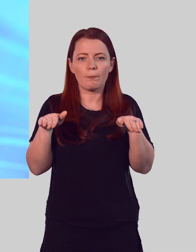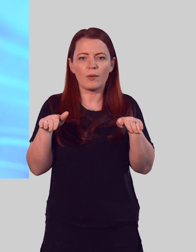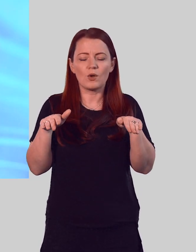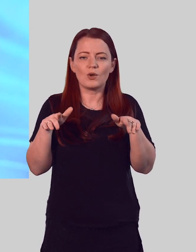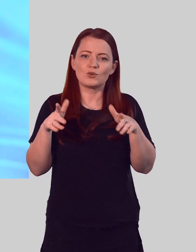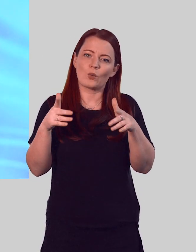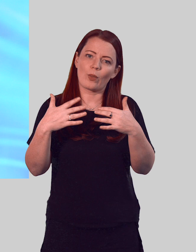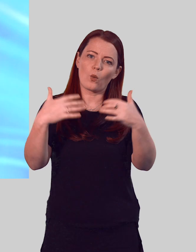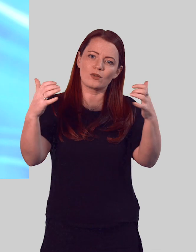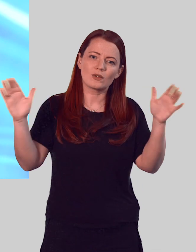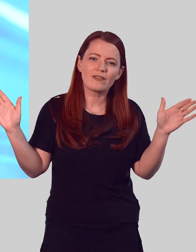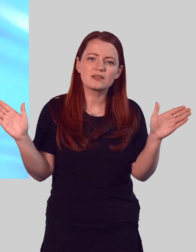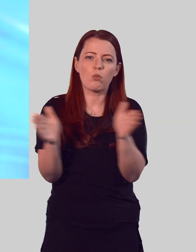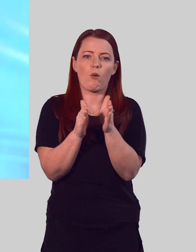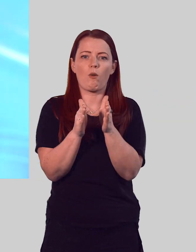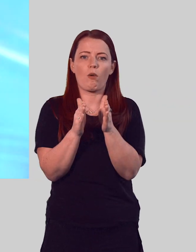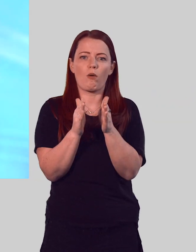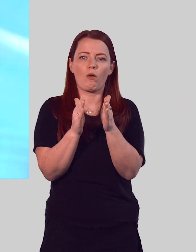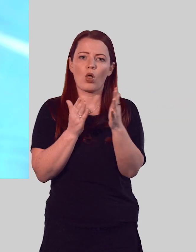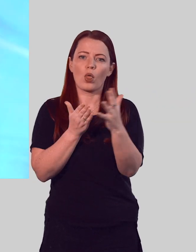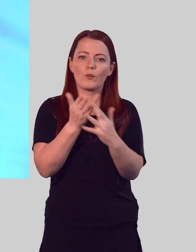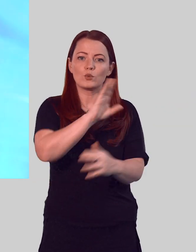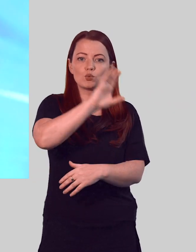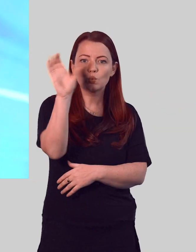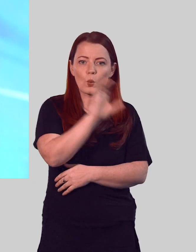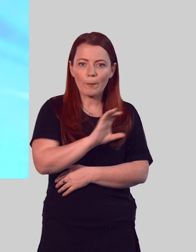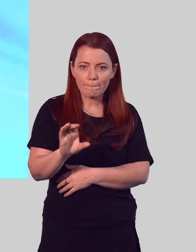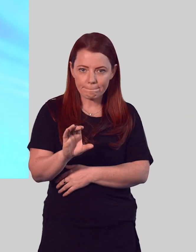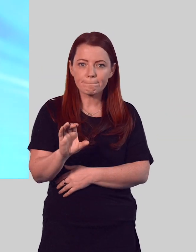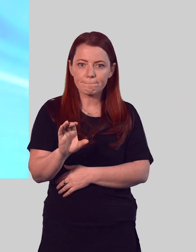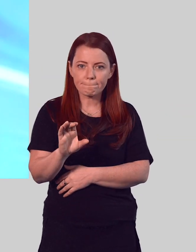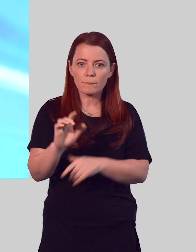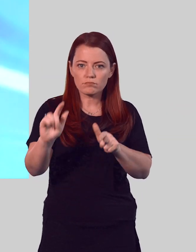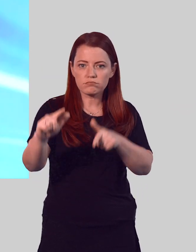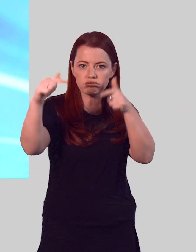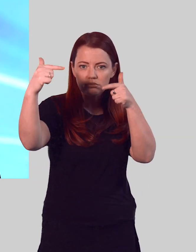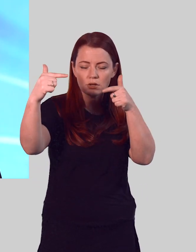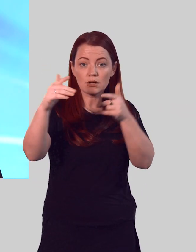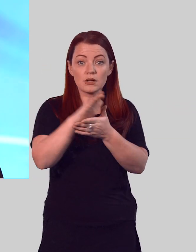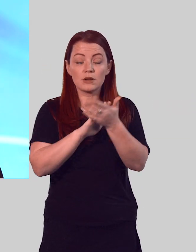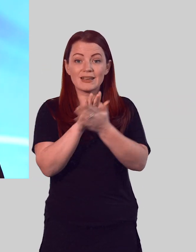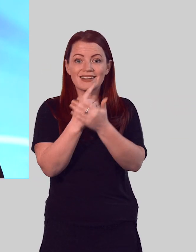on a Zoom video conferencing call allowing for individual interactions